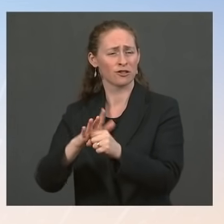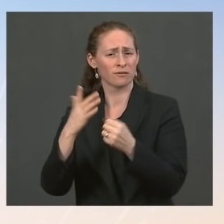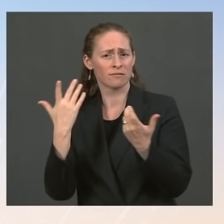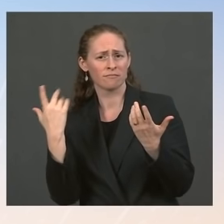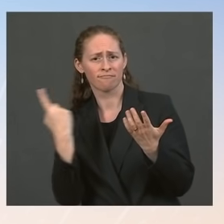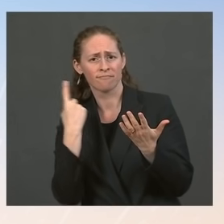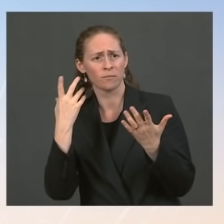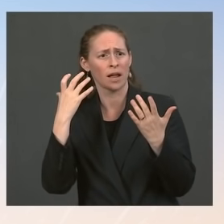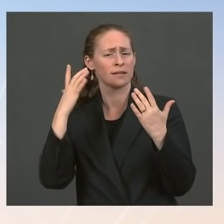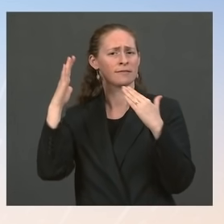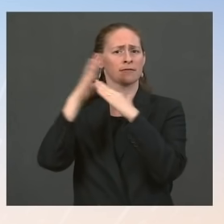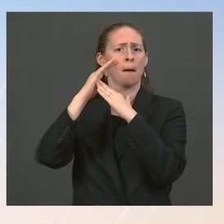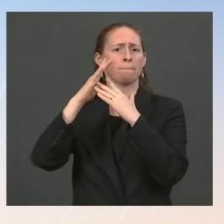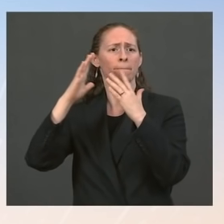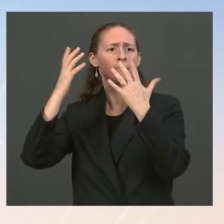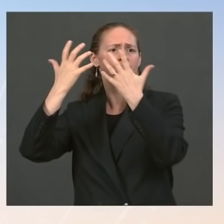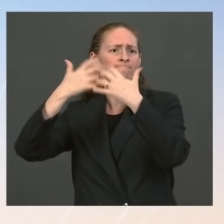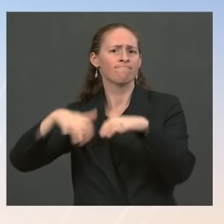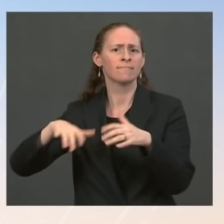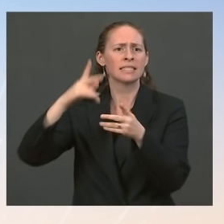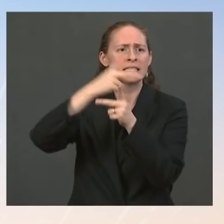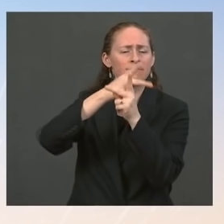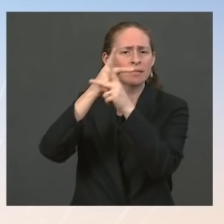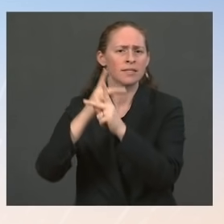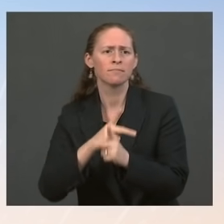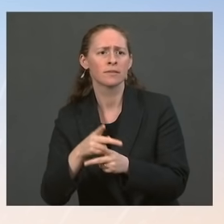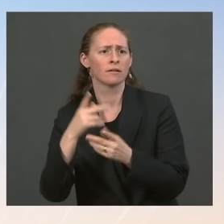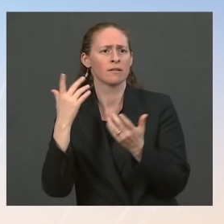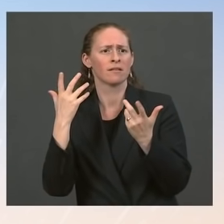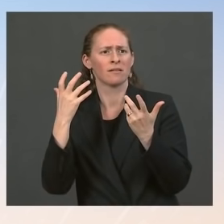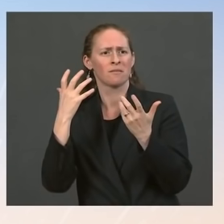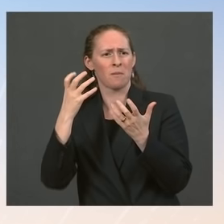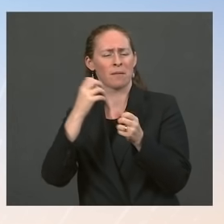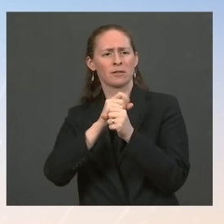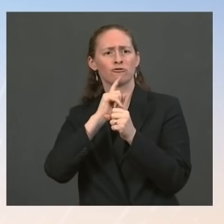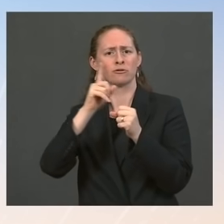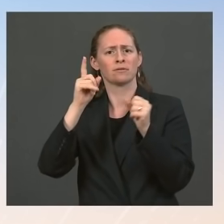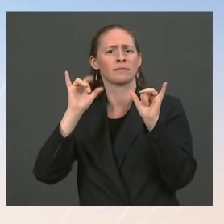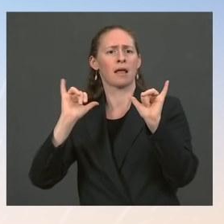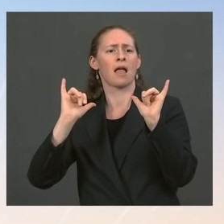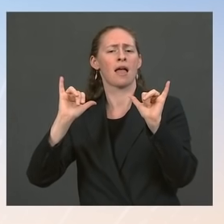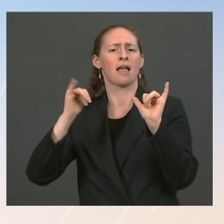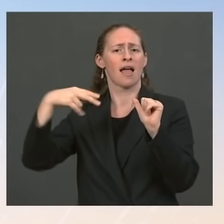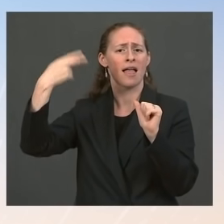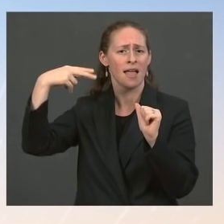Because that seemed to be the view on the Hill of what he was trying to do with these meetings today. Ms. Psaki: Well, I can assure you